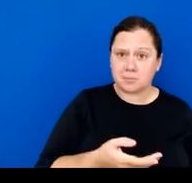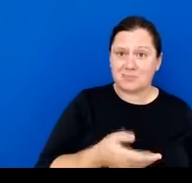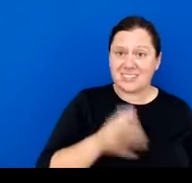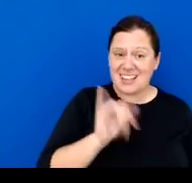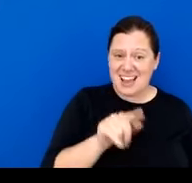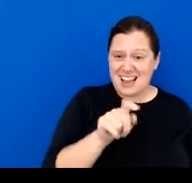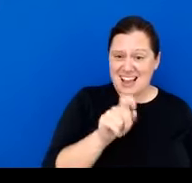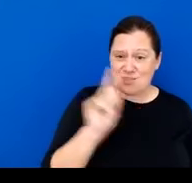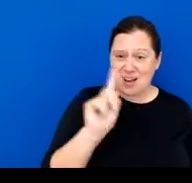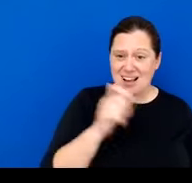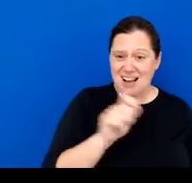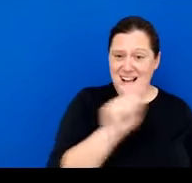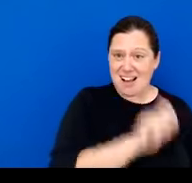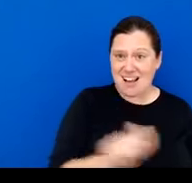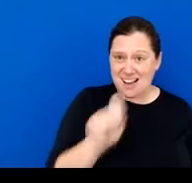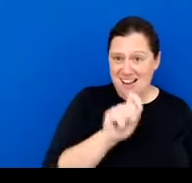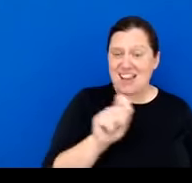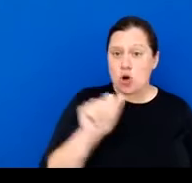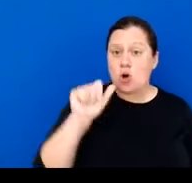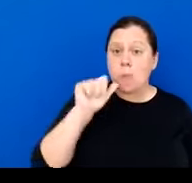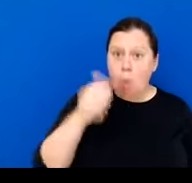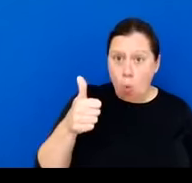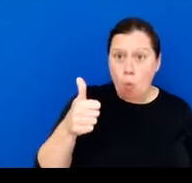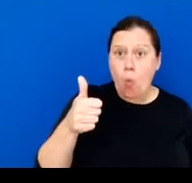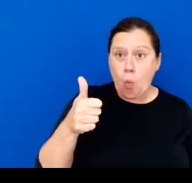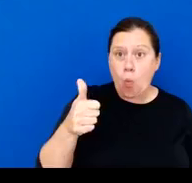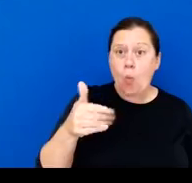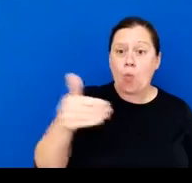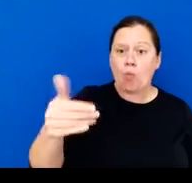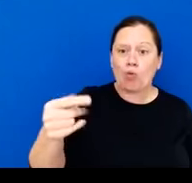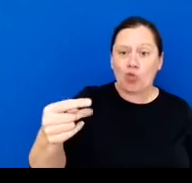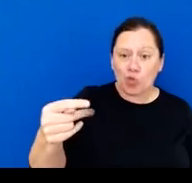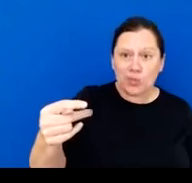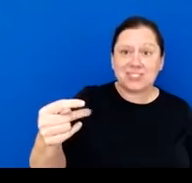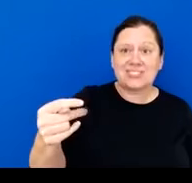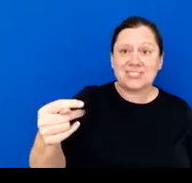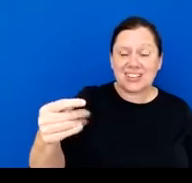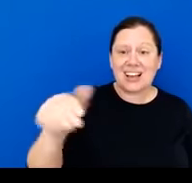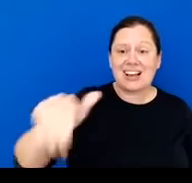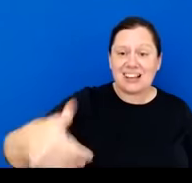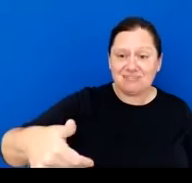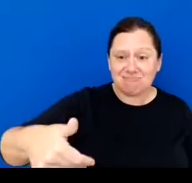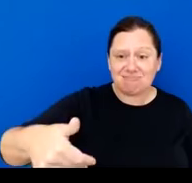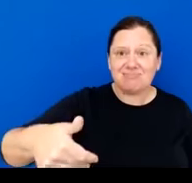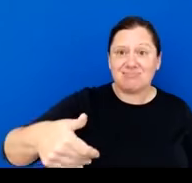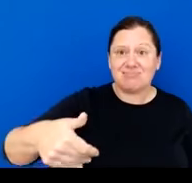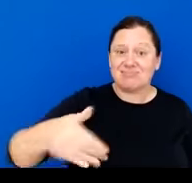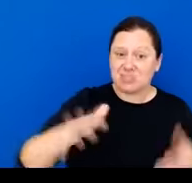Thursday Friday but especially tomorrow tomorrow evening the big concern with these winds of 30 to 50